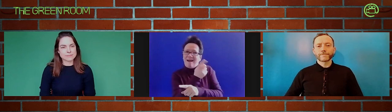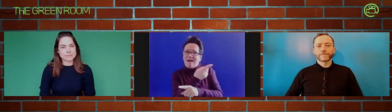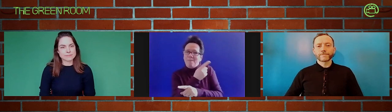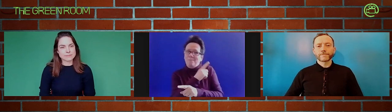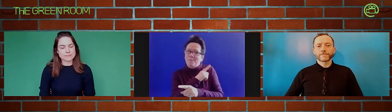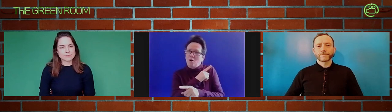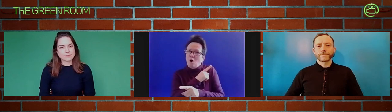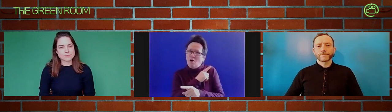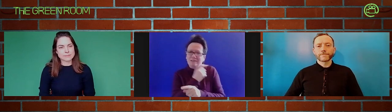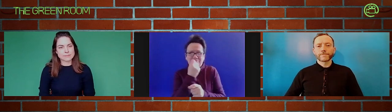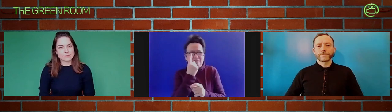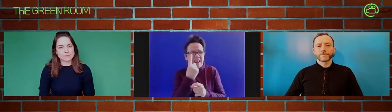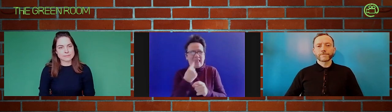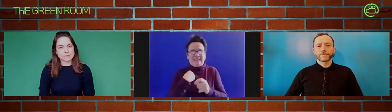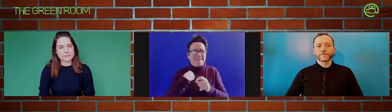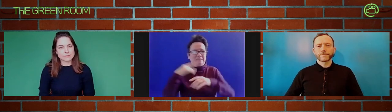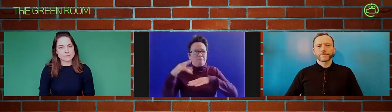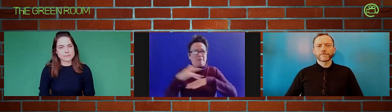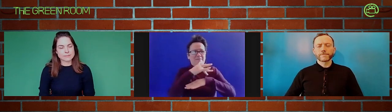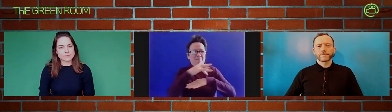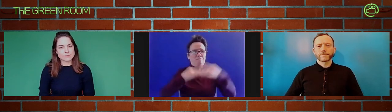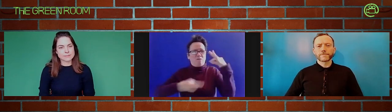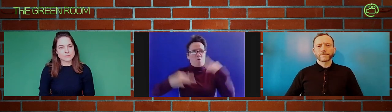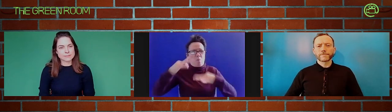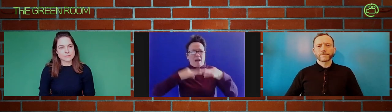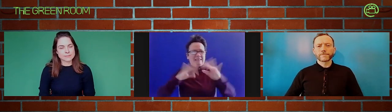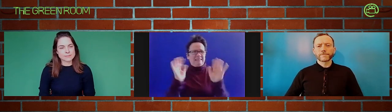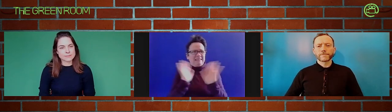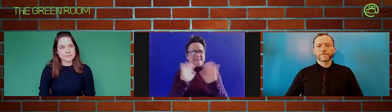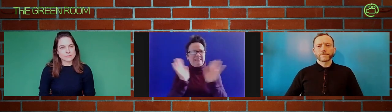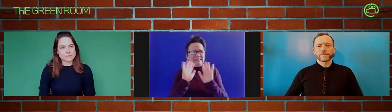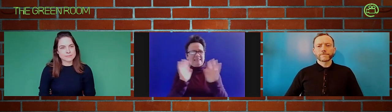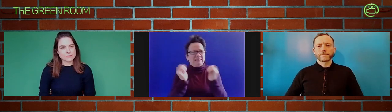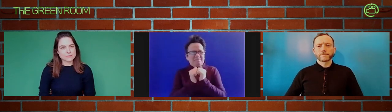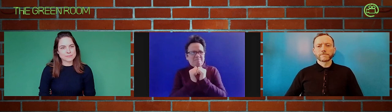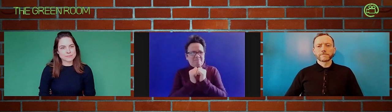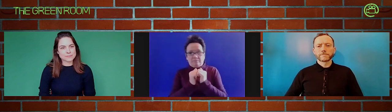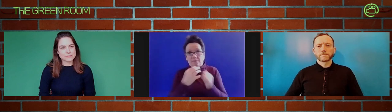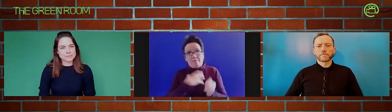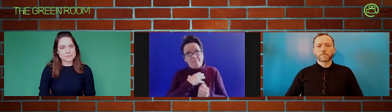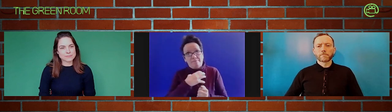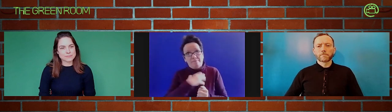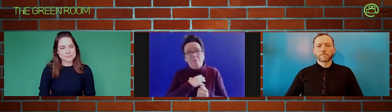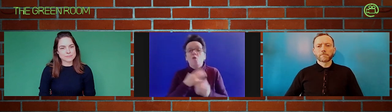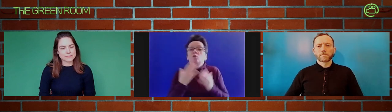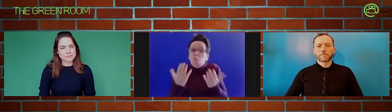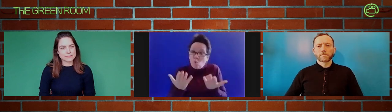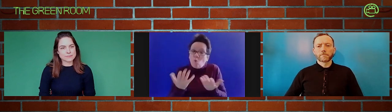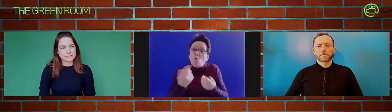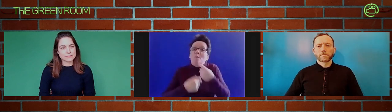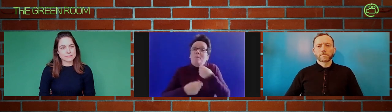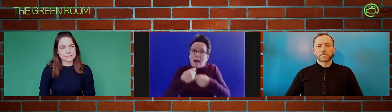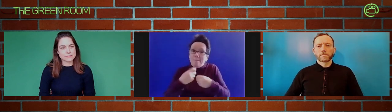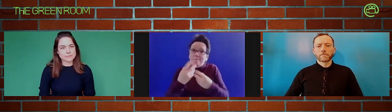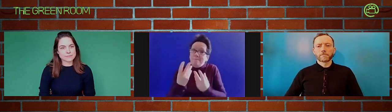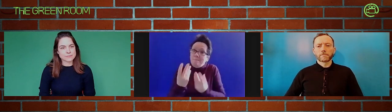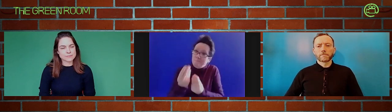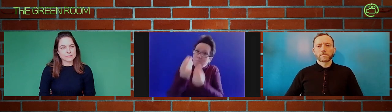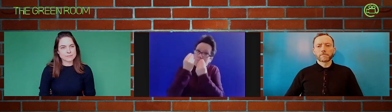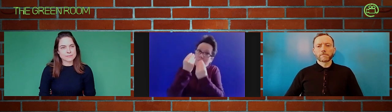knack to be on stage because it scared the hell out of me and yeah so I trained to be a workshop facilitator